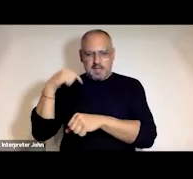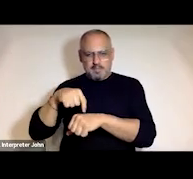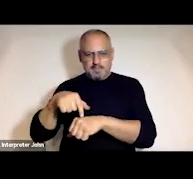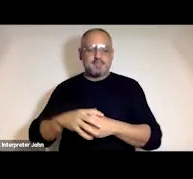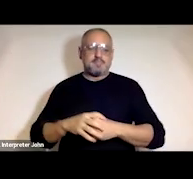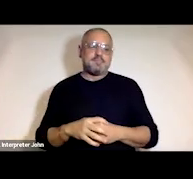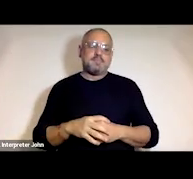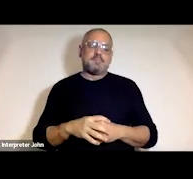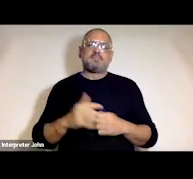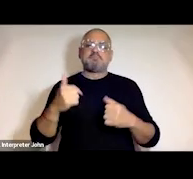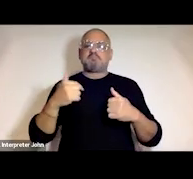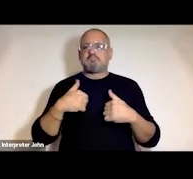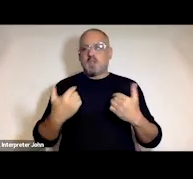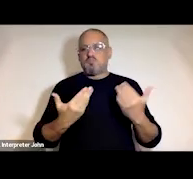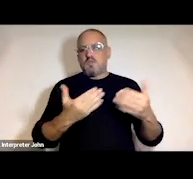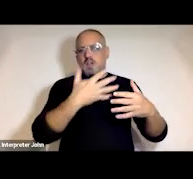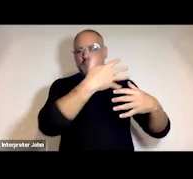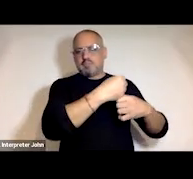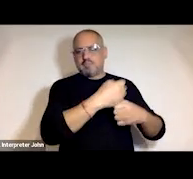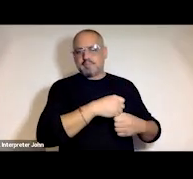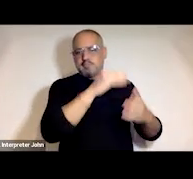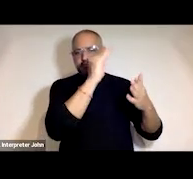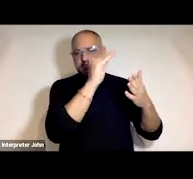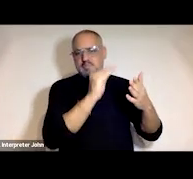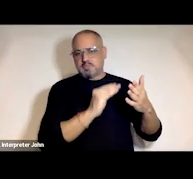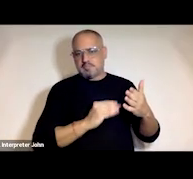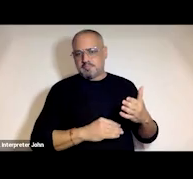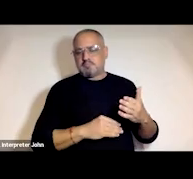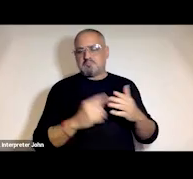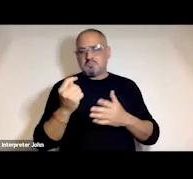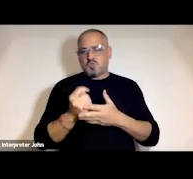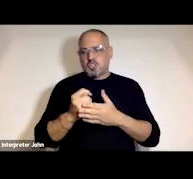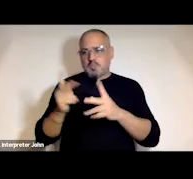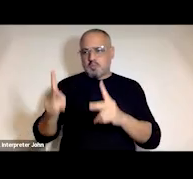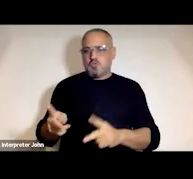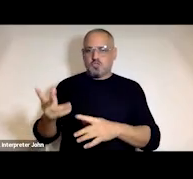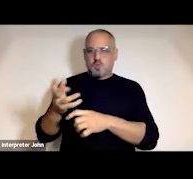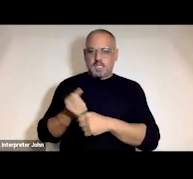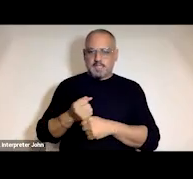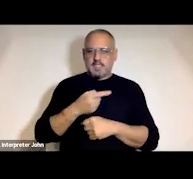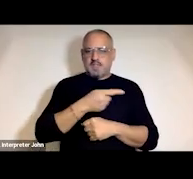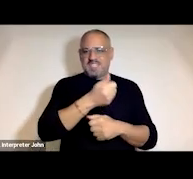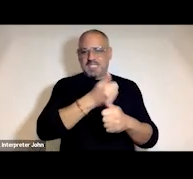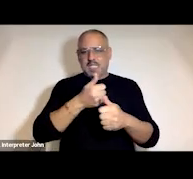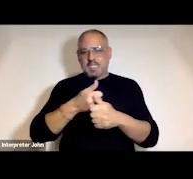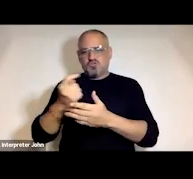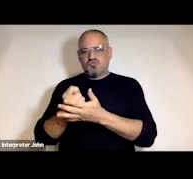So I would provide a summary of the treatment that the person received at each treatment provider,